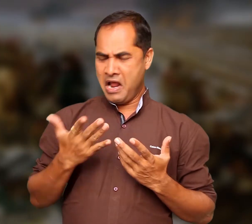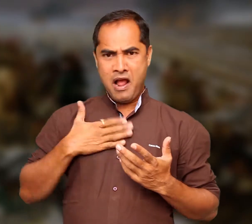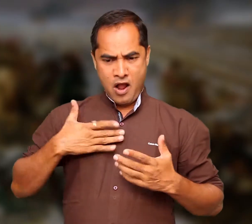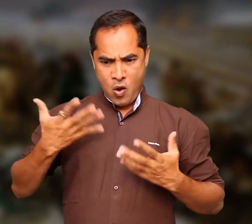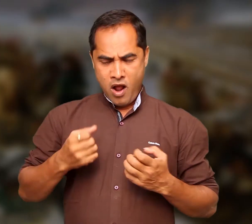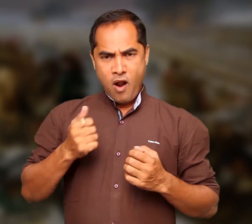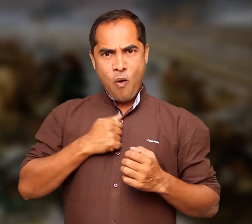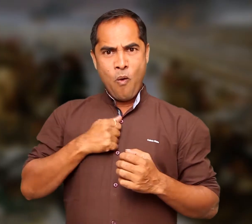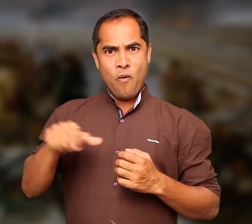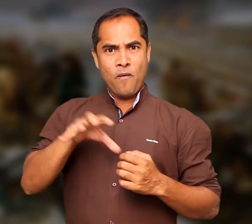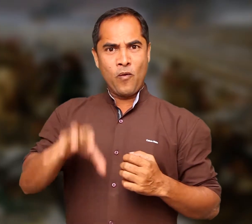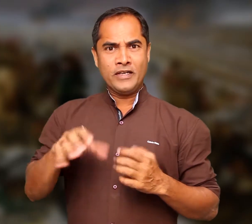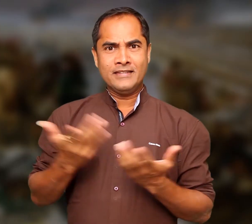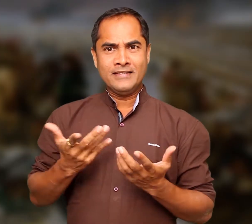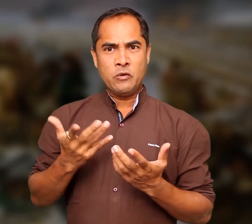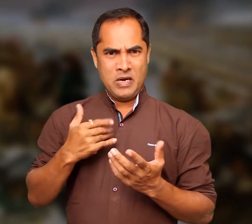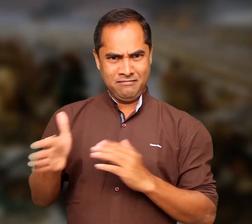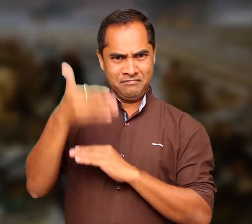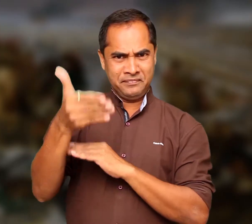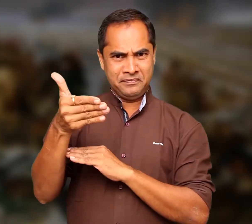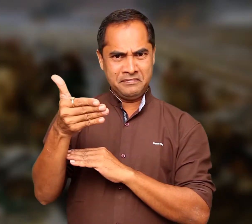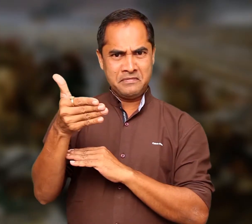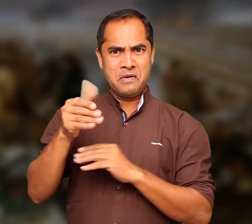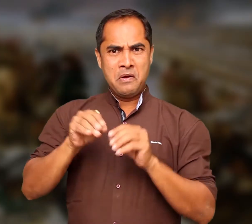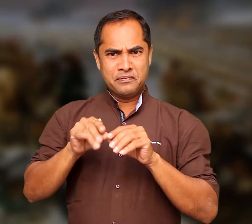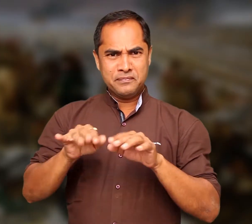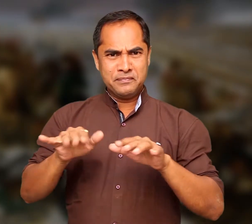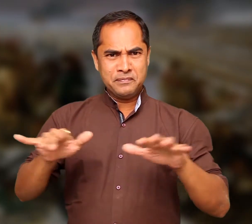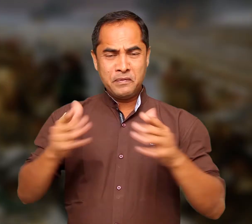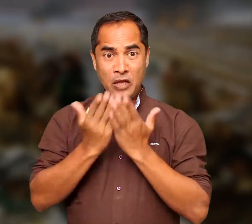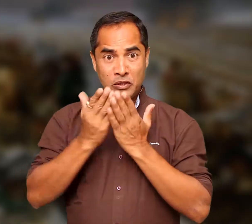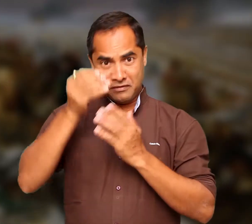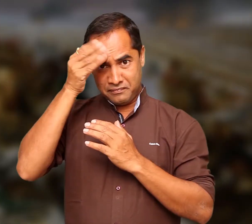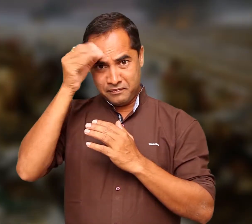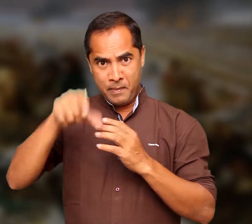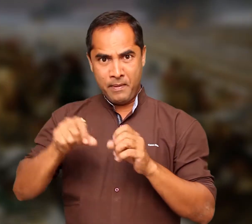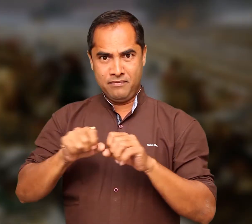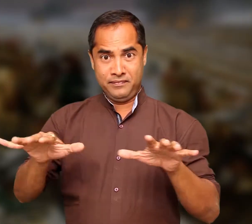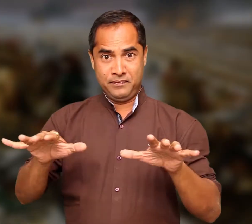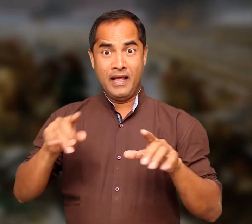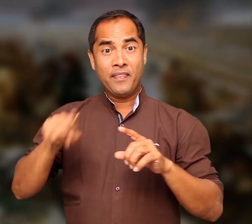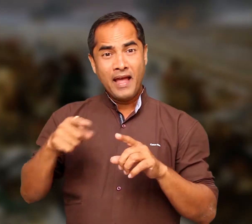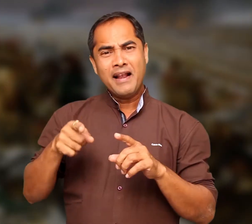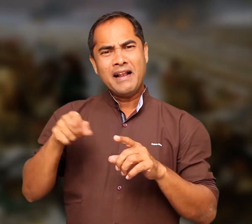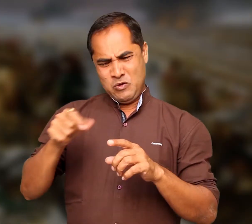mobilized by the nationalist feeling among the educated elite of Europe.